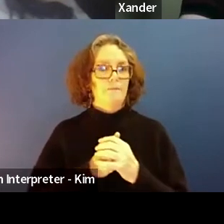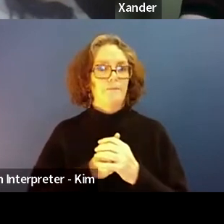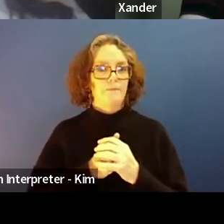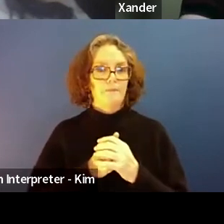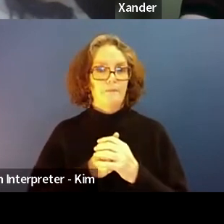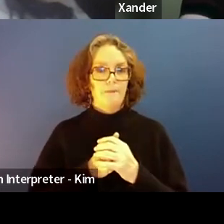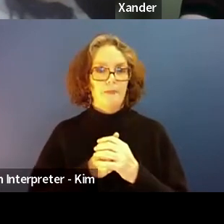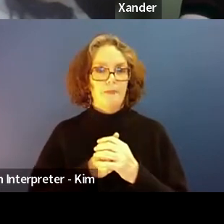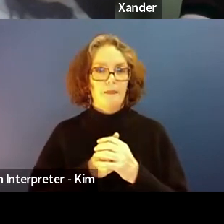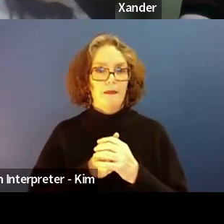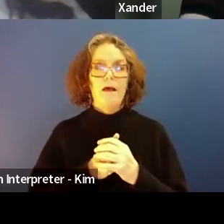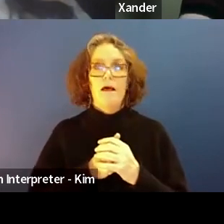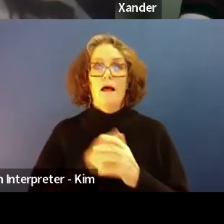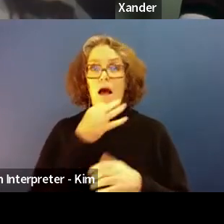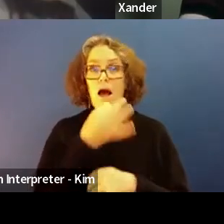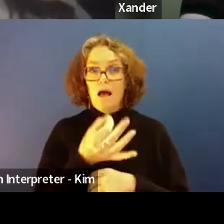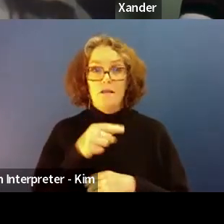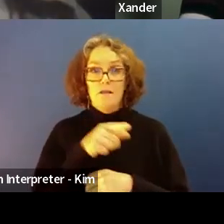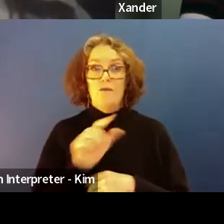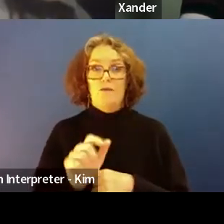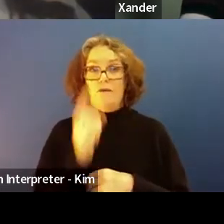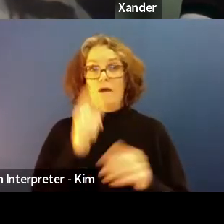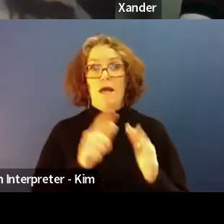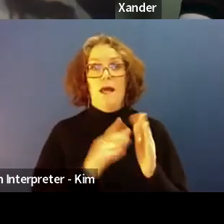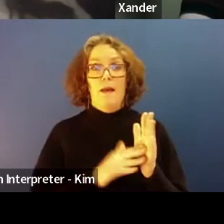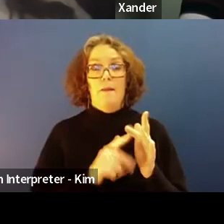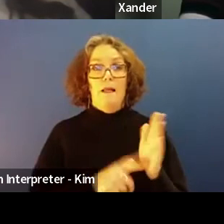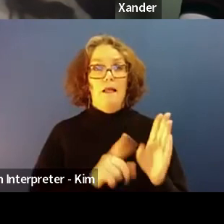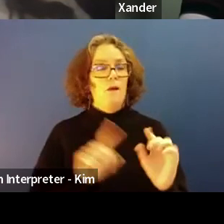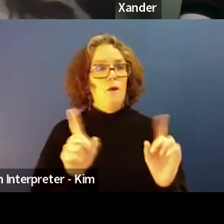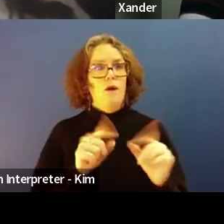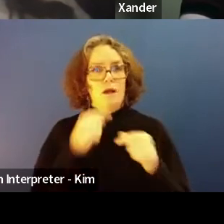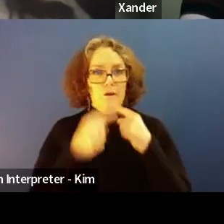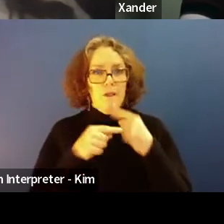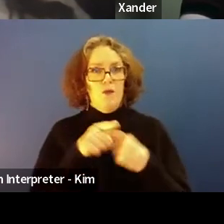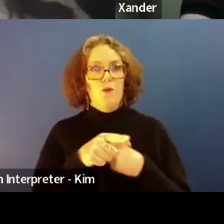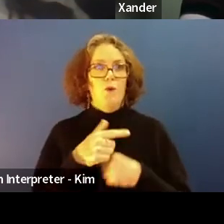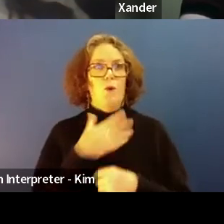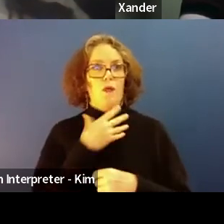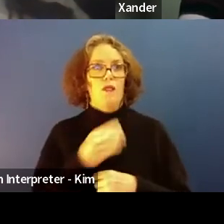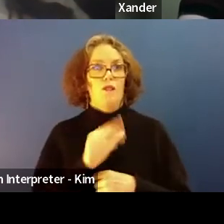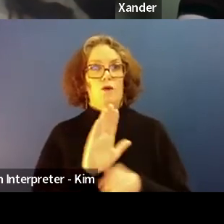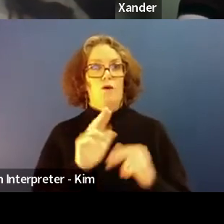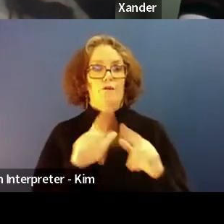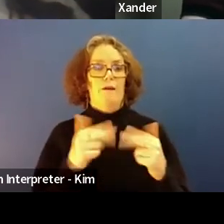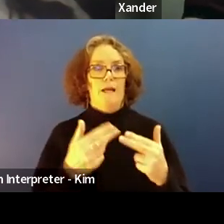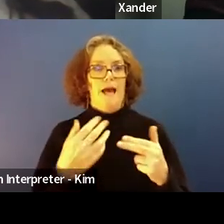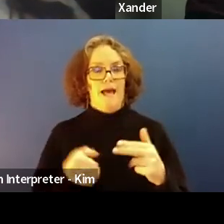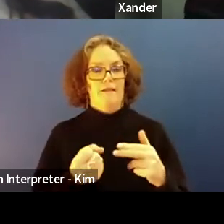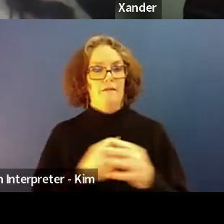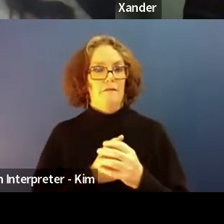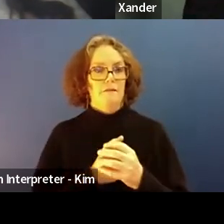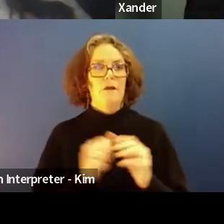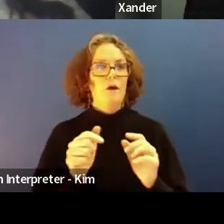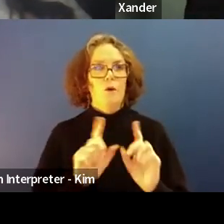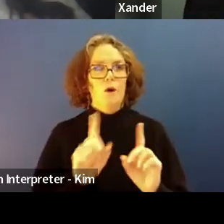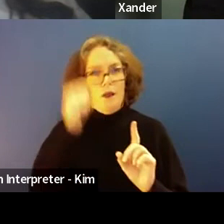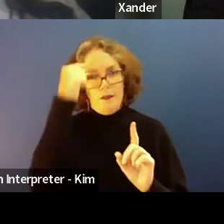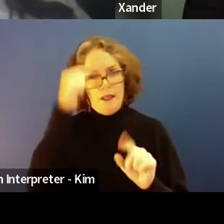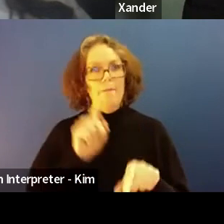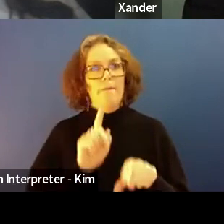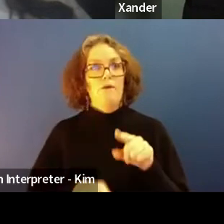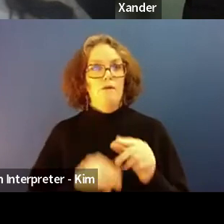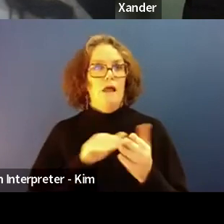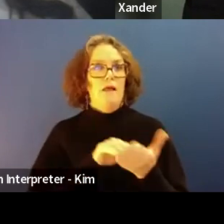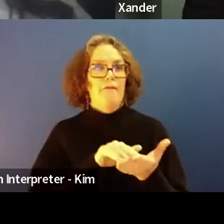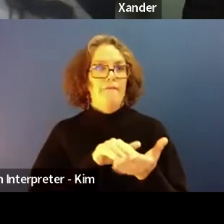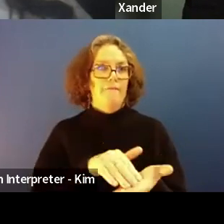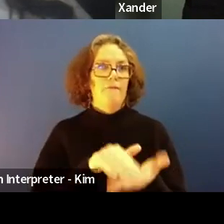So all three of you first Emily, what information do you wish your family had access to or what do you think would be most helpful.